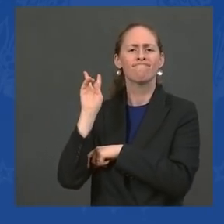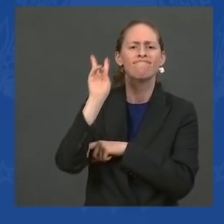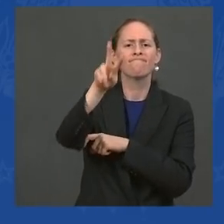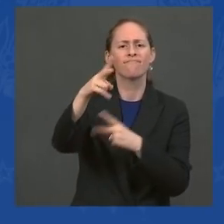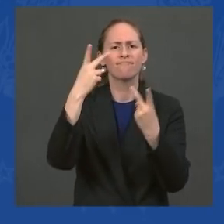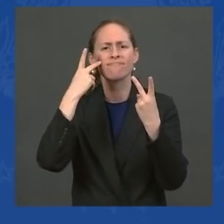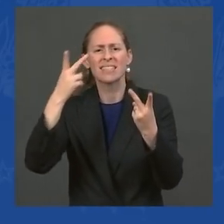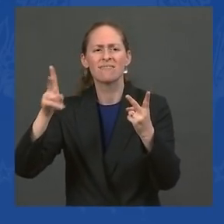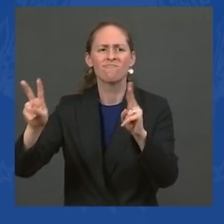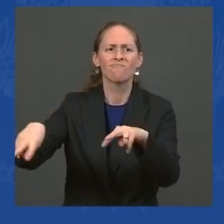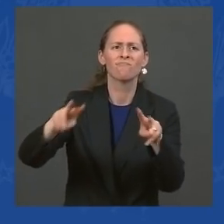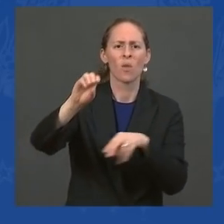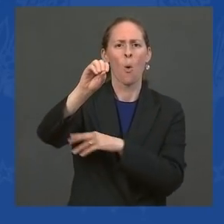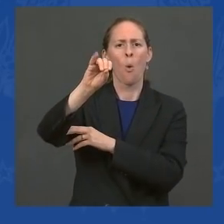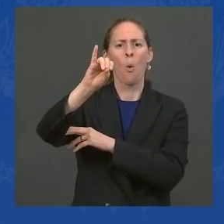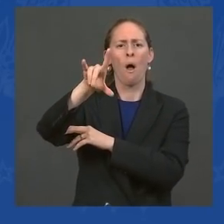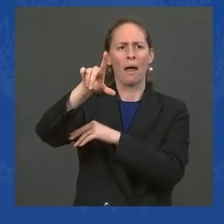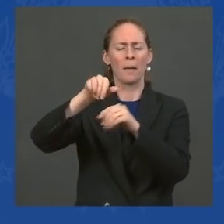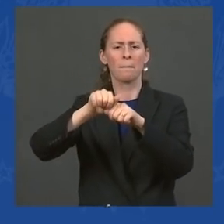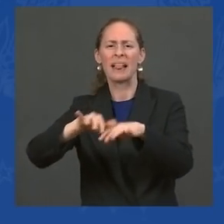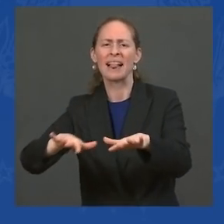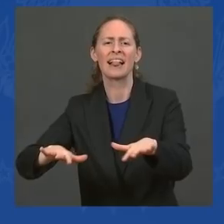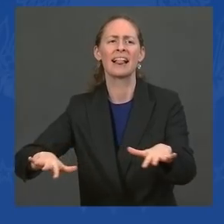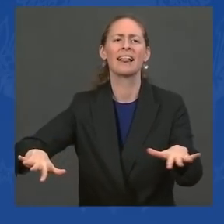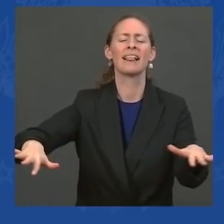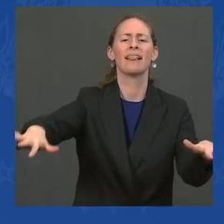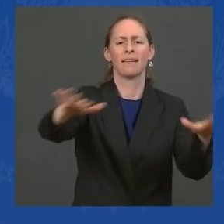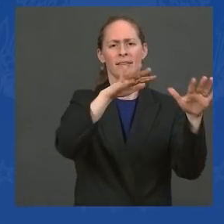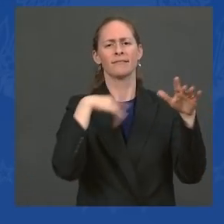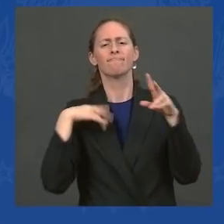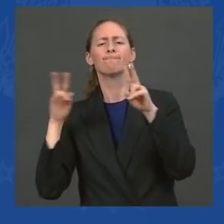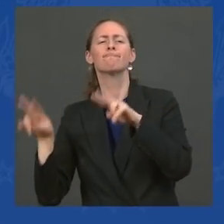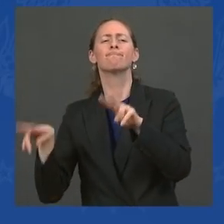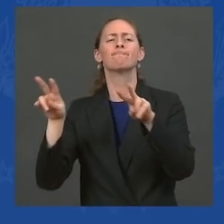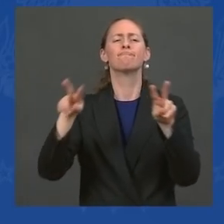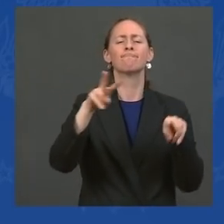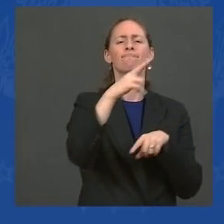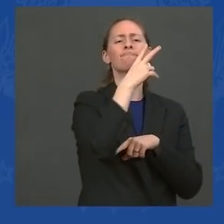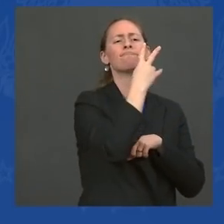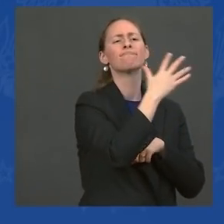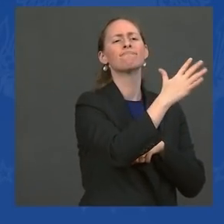and he sat me at a table in this magnificent restaurant in the middle of the Tongass forest,